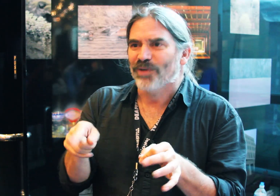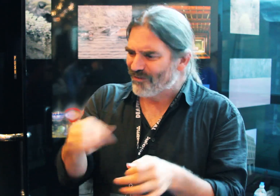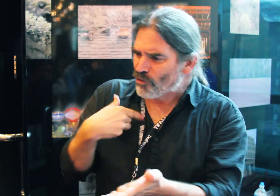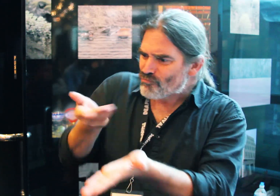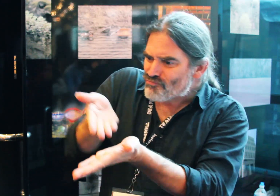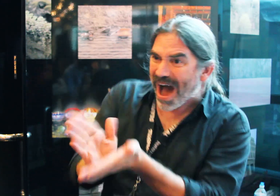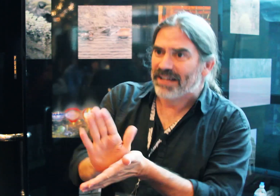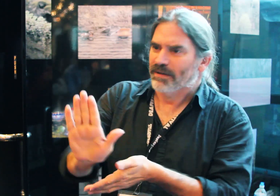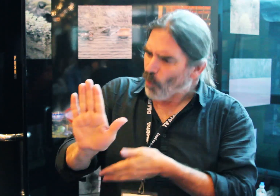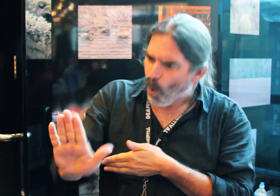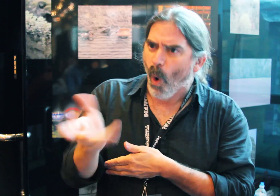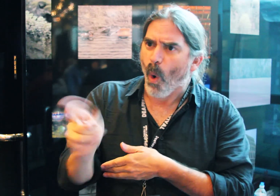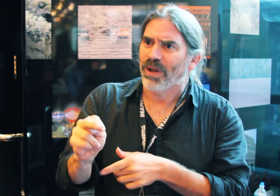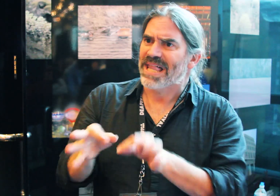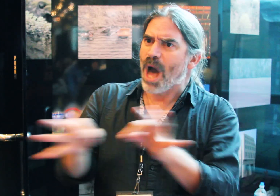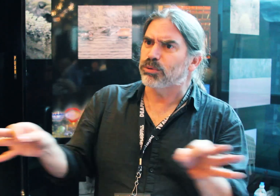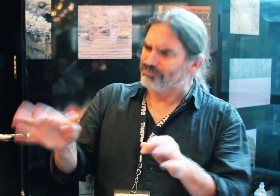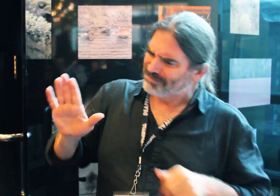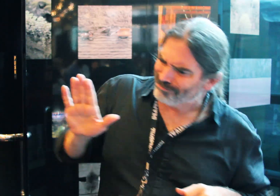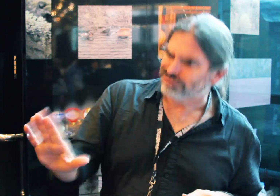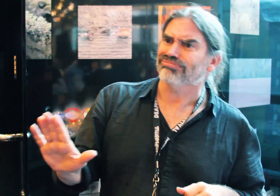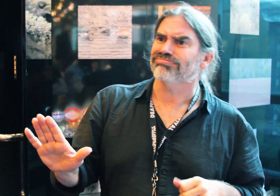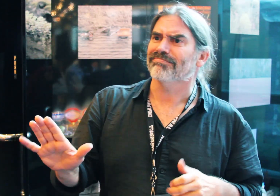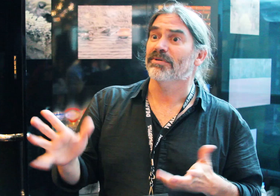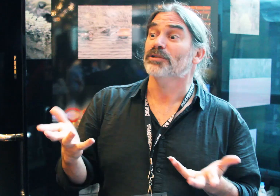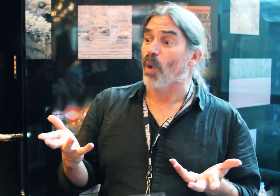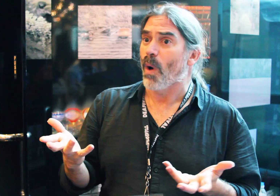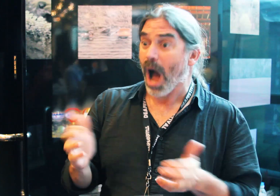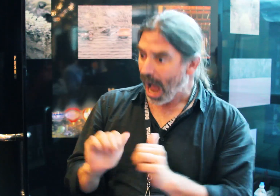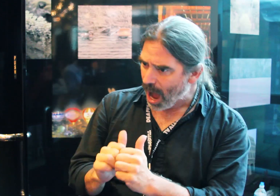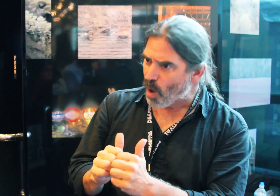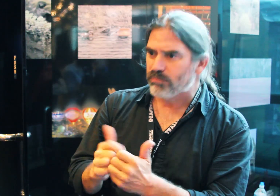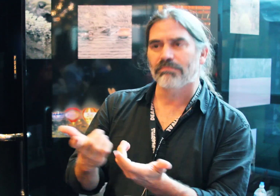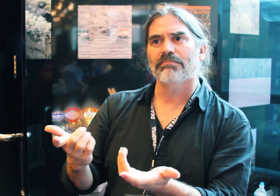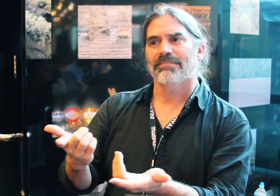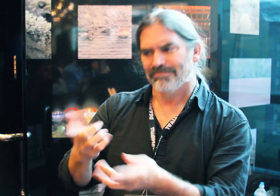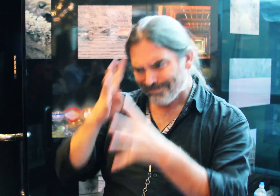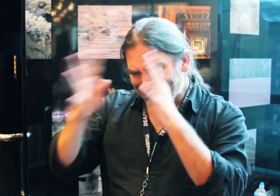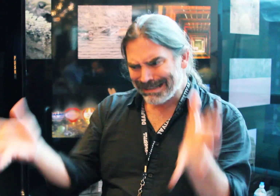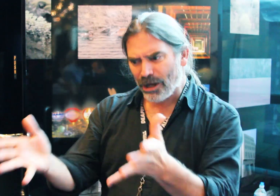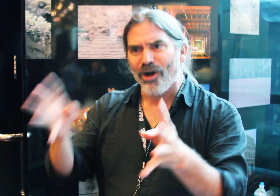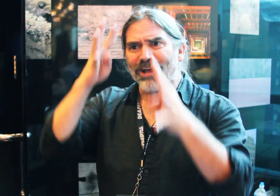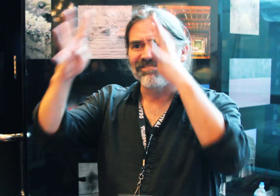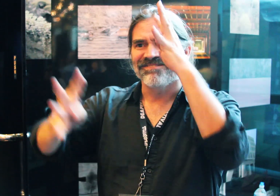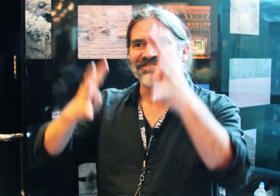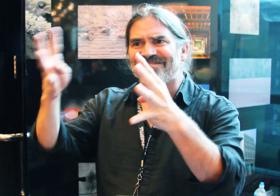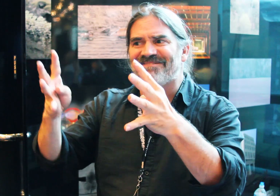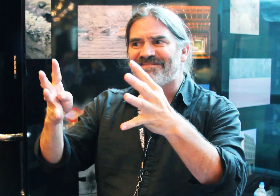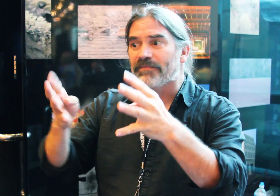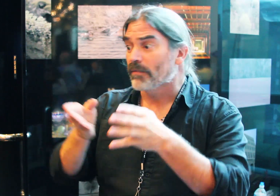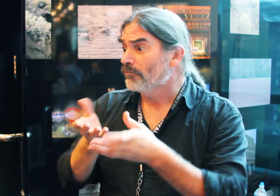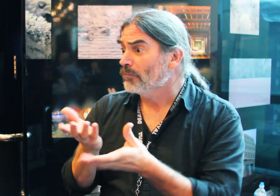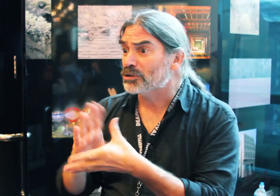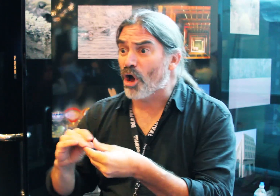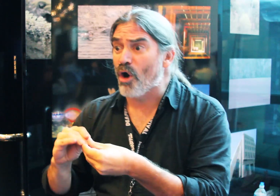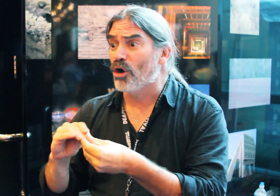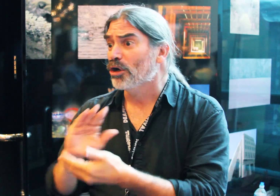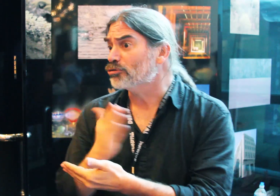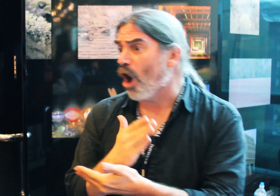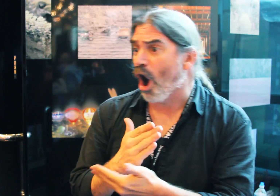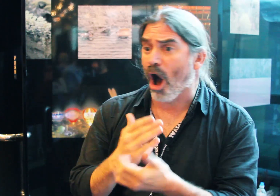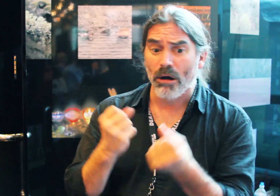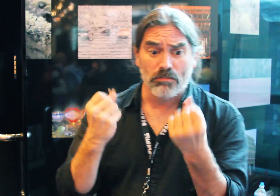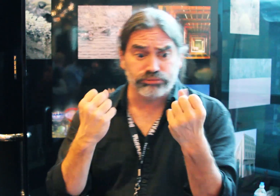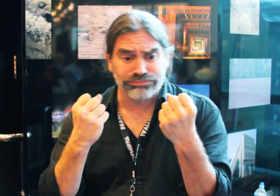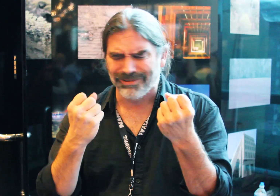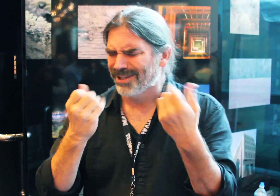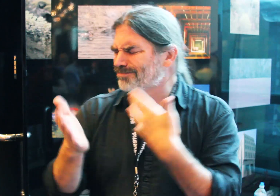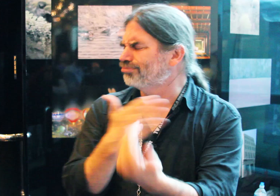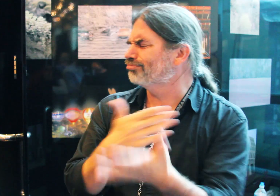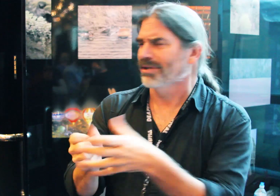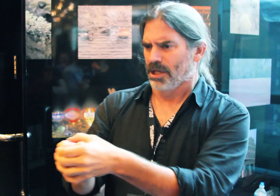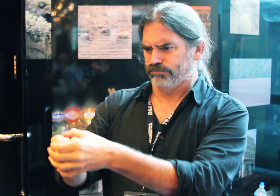You have a right to your own language, its yours. How? Encourage creativity! A story, a song, doesn't matter